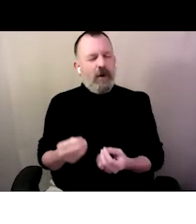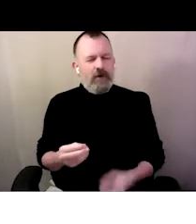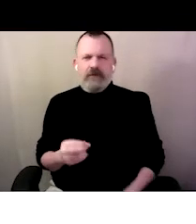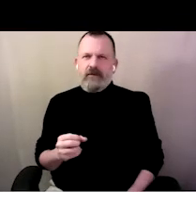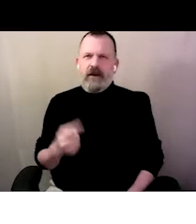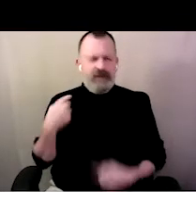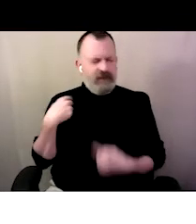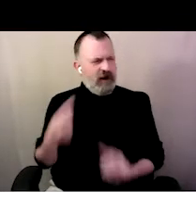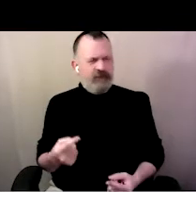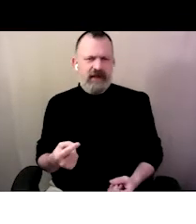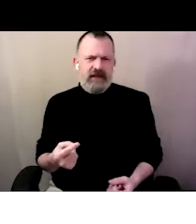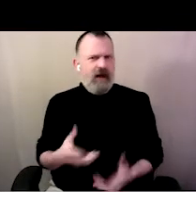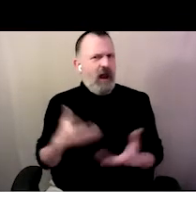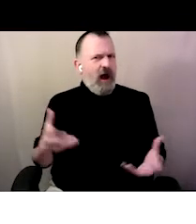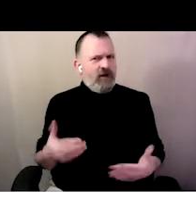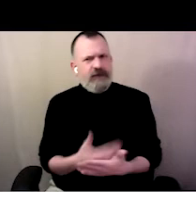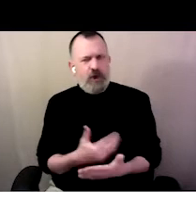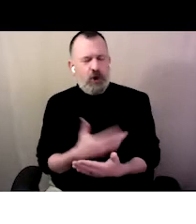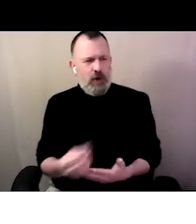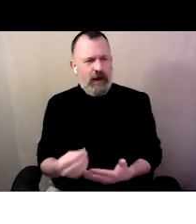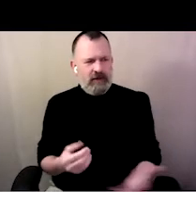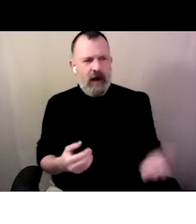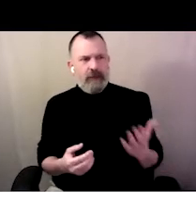Jared Albert (RIT Student): new and upcoming ransomware attacks that are getting more